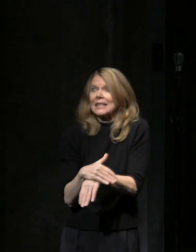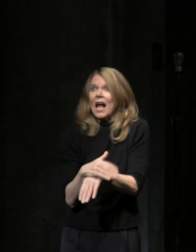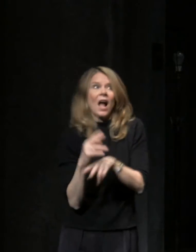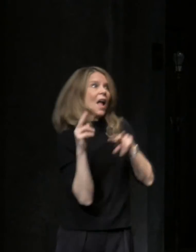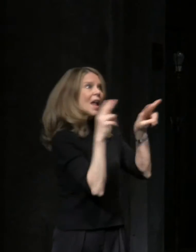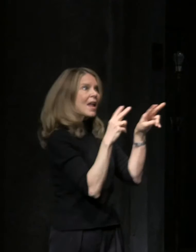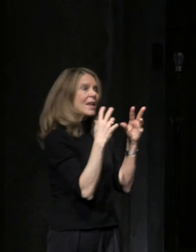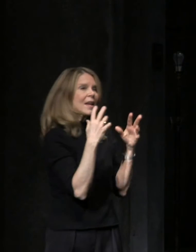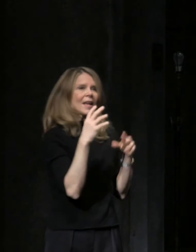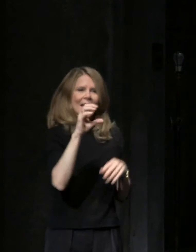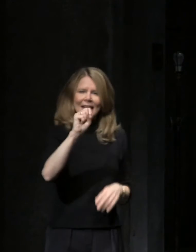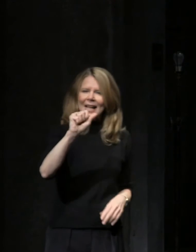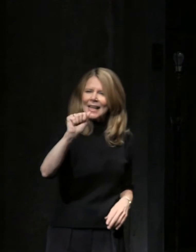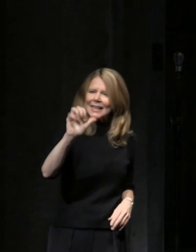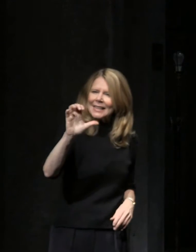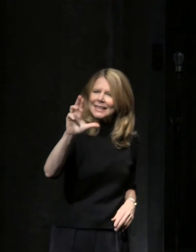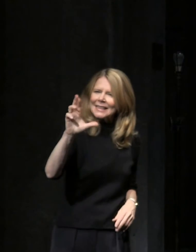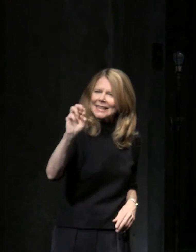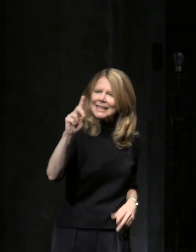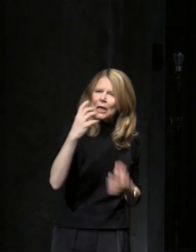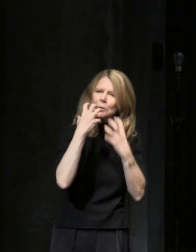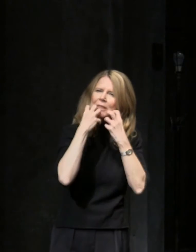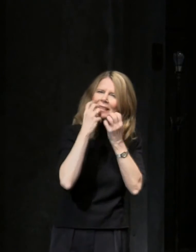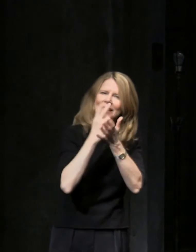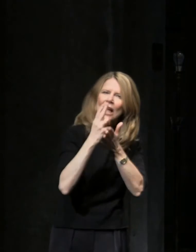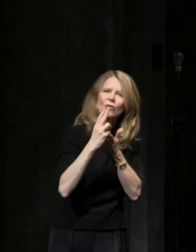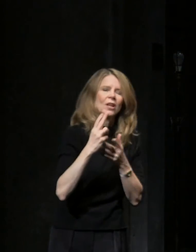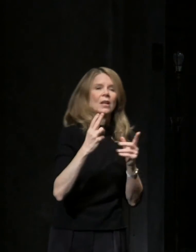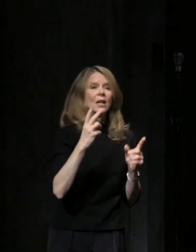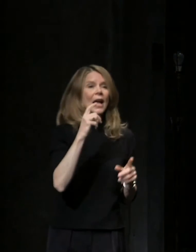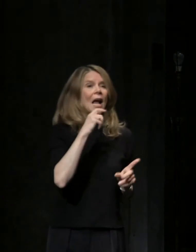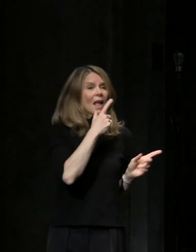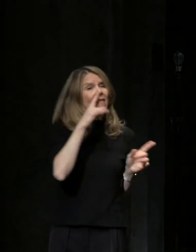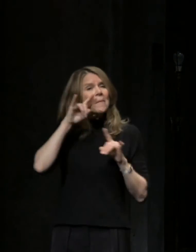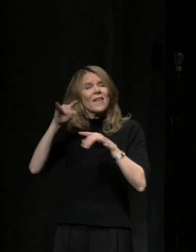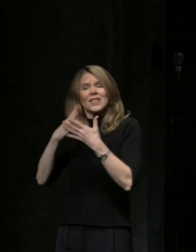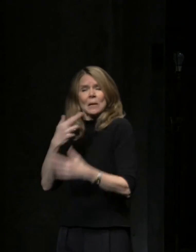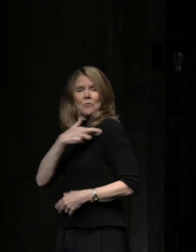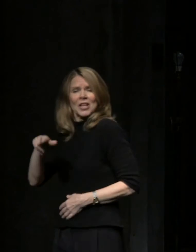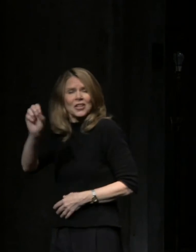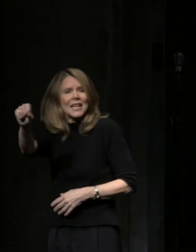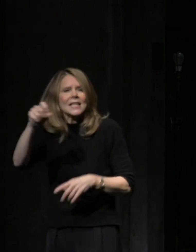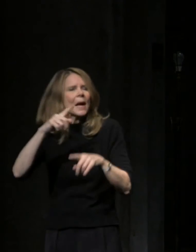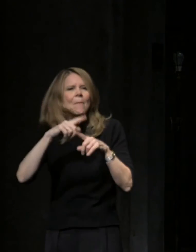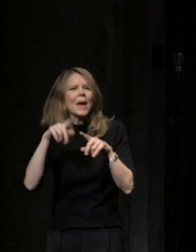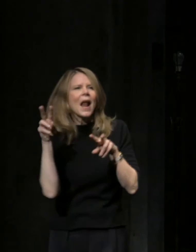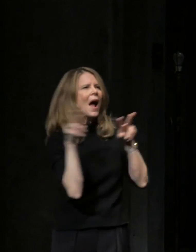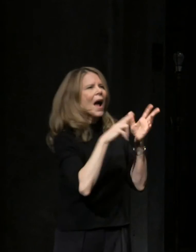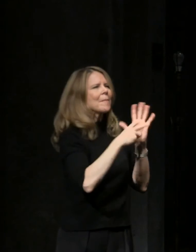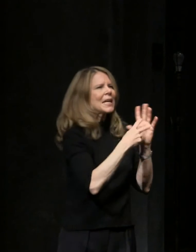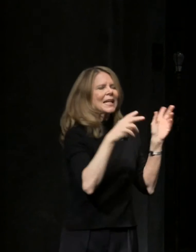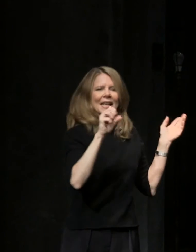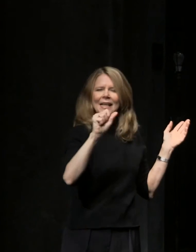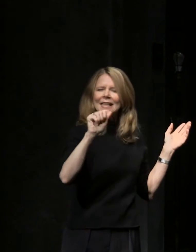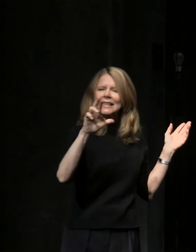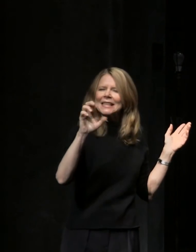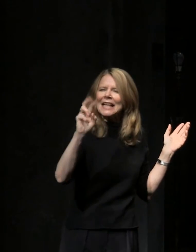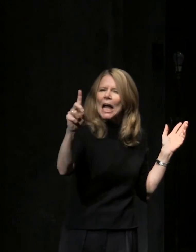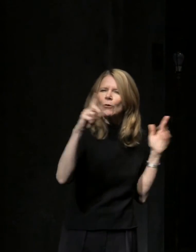religious kind that was parodied on stage, but a new kind that's emerging. It was best